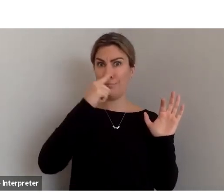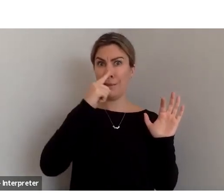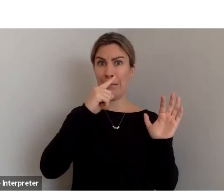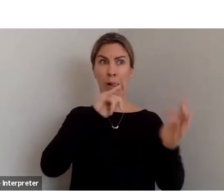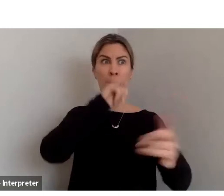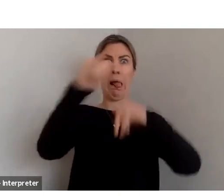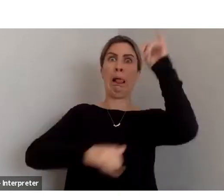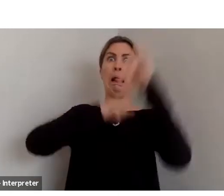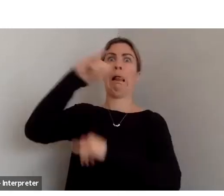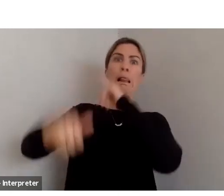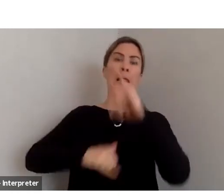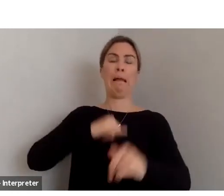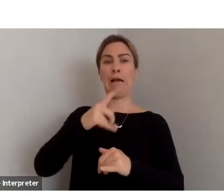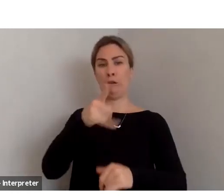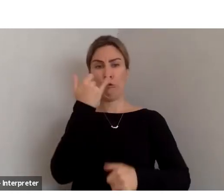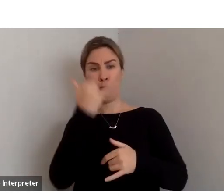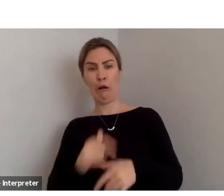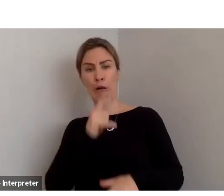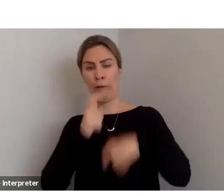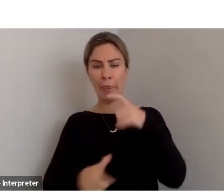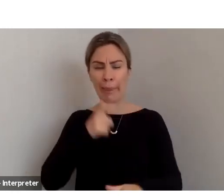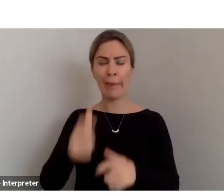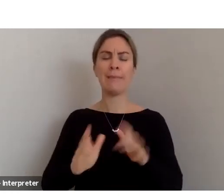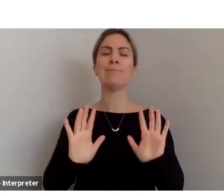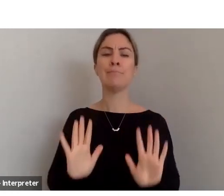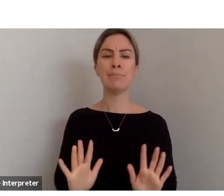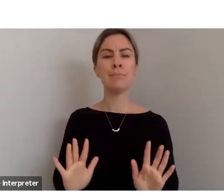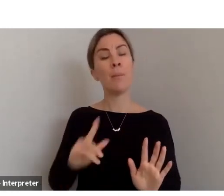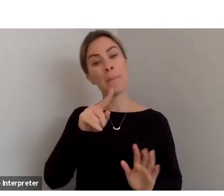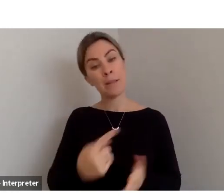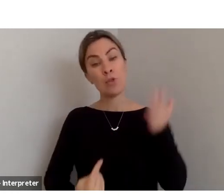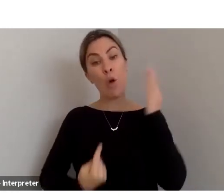for saying the wrong thing. It is also an opportunity to improve.